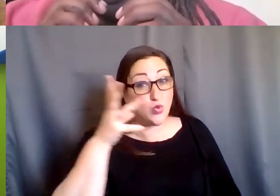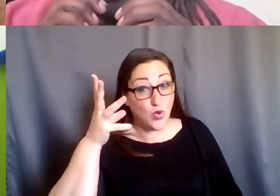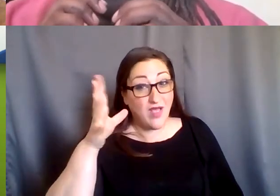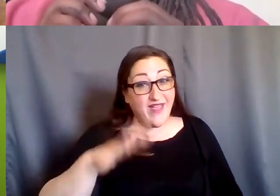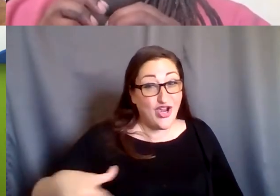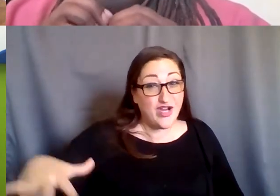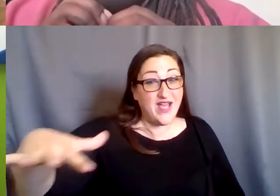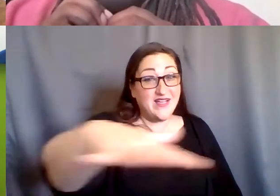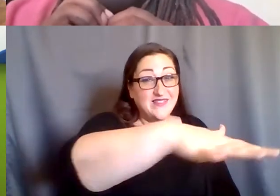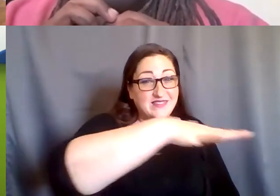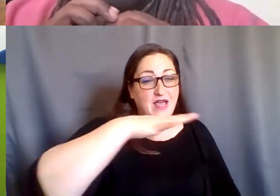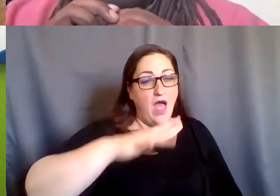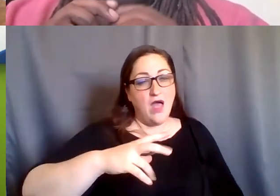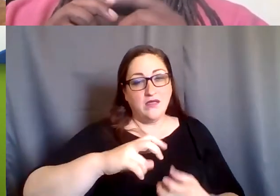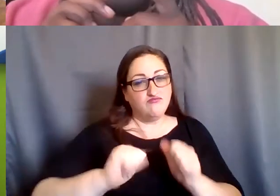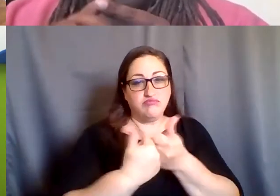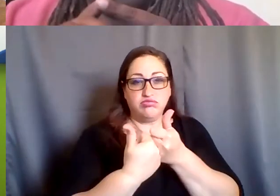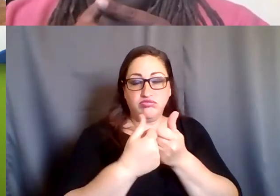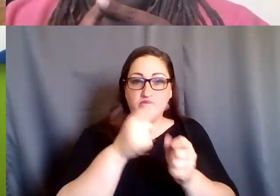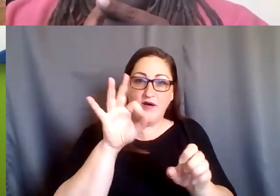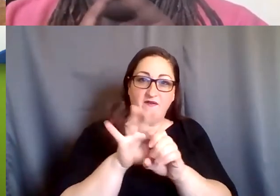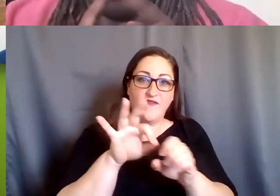because it takes a lot more for them to get to the polls.